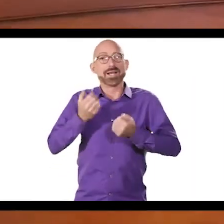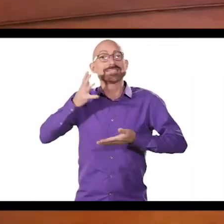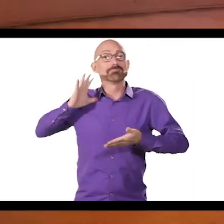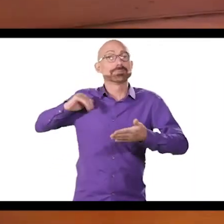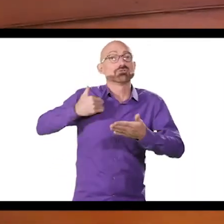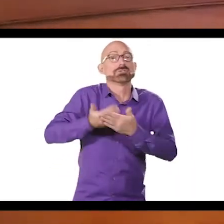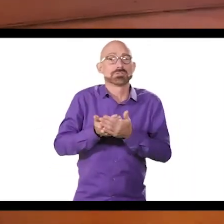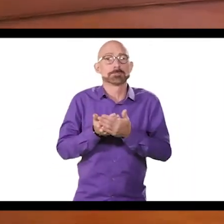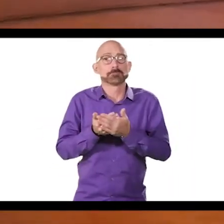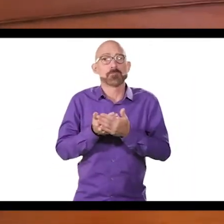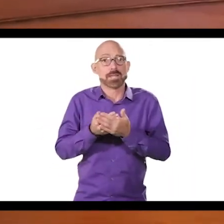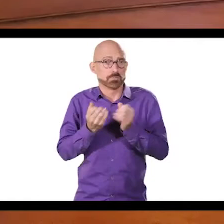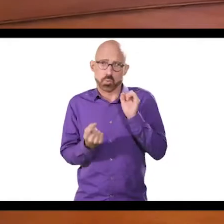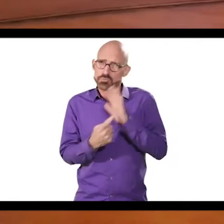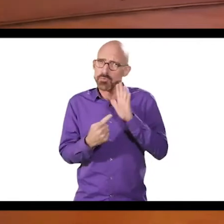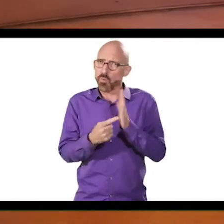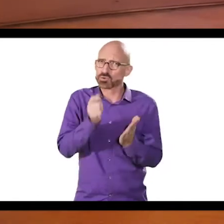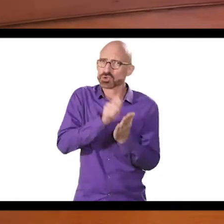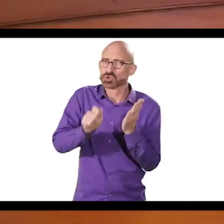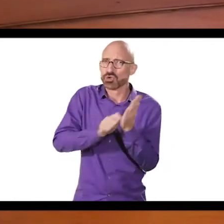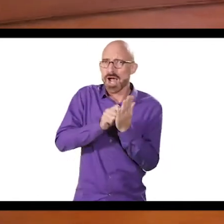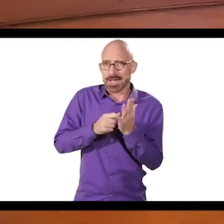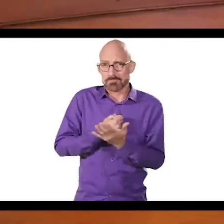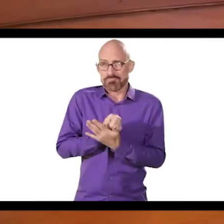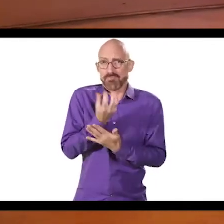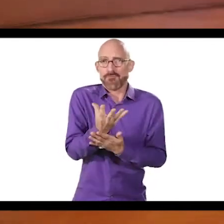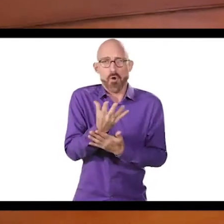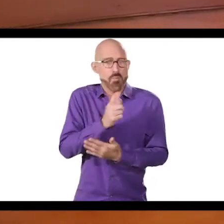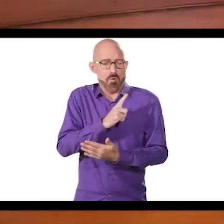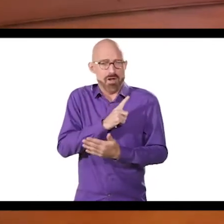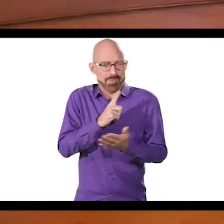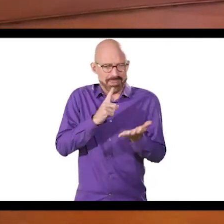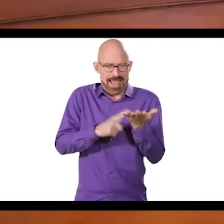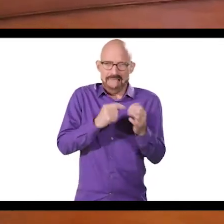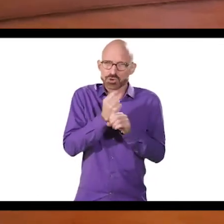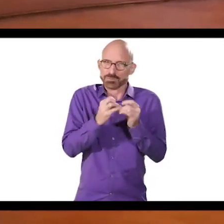It was important to write and perform because as LGBTQ+ people